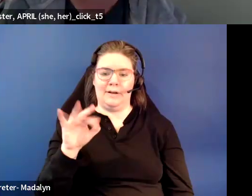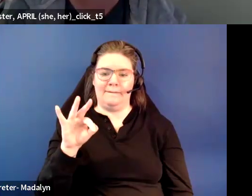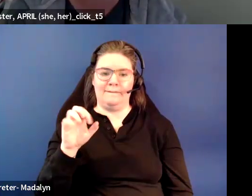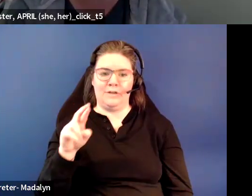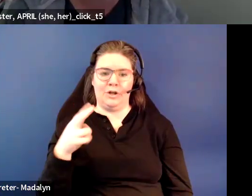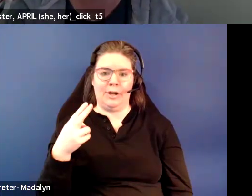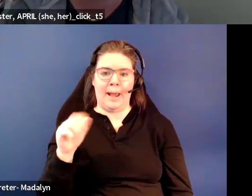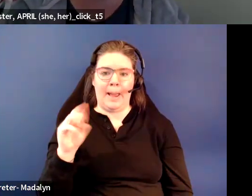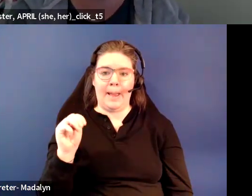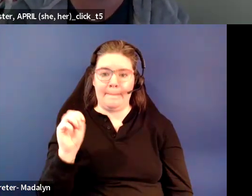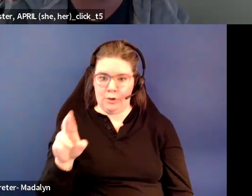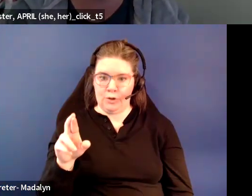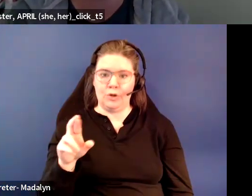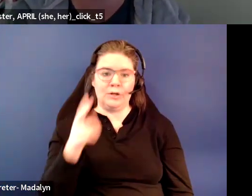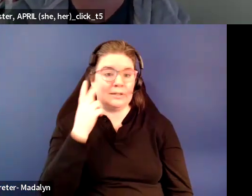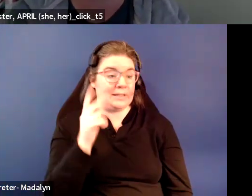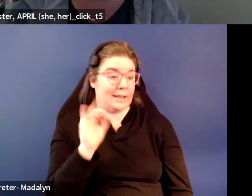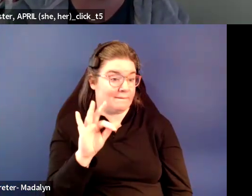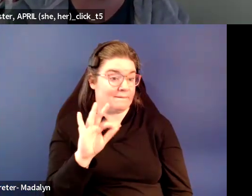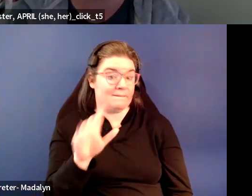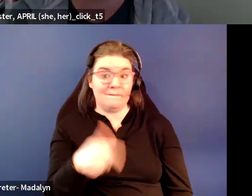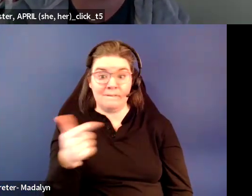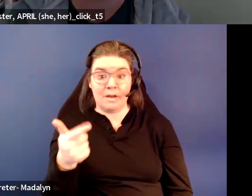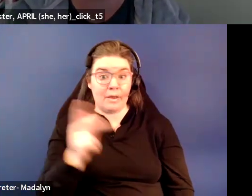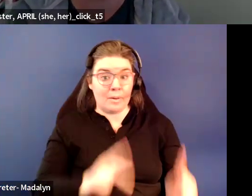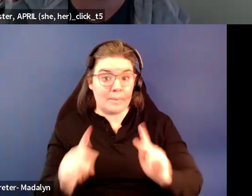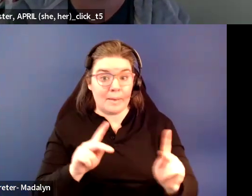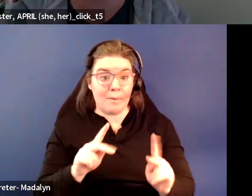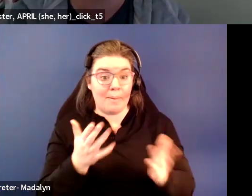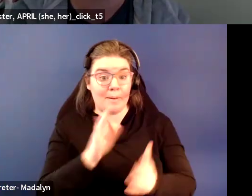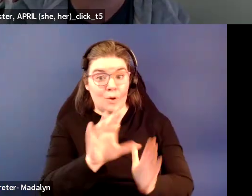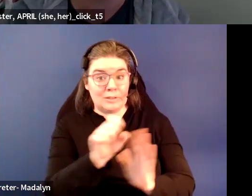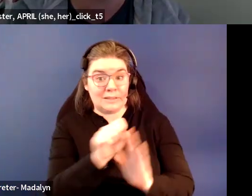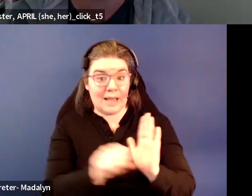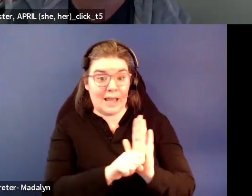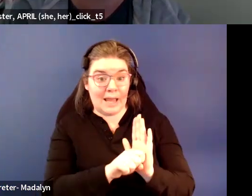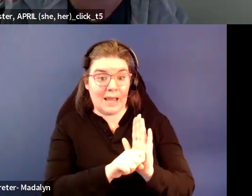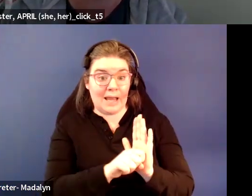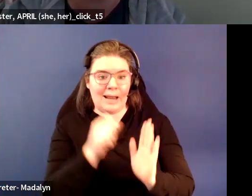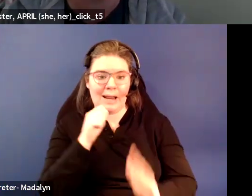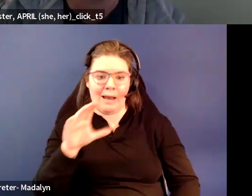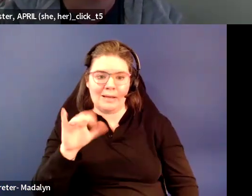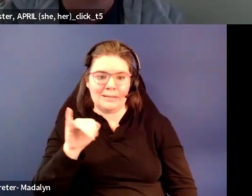Sierra Royster, APRIL (she, her): and see if there's other people in your state that maybe are not a cell that you can coordinate with.